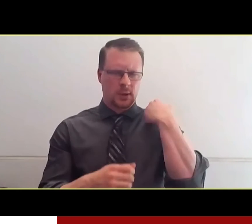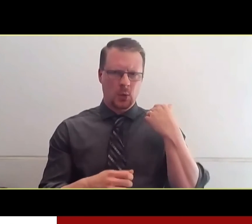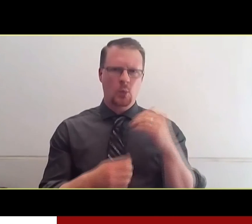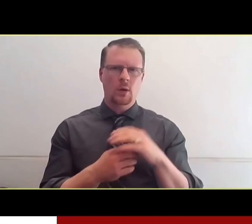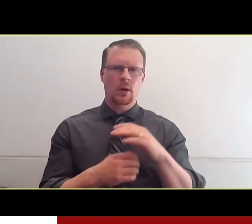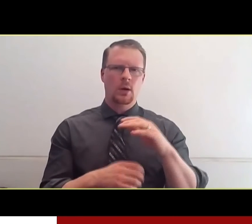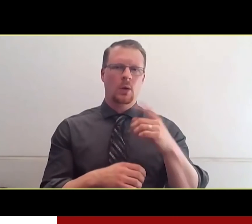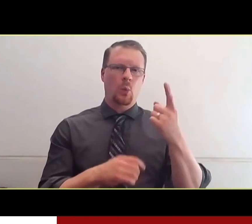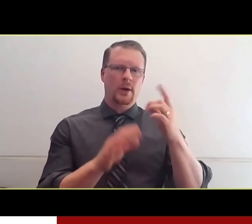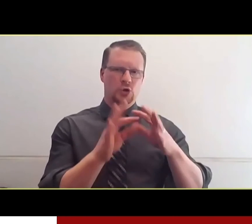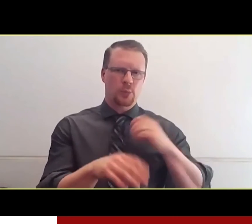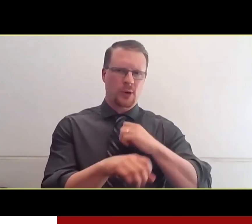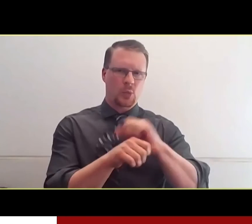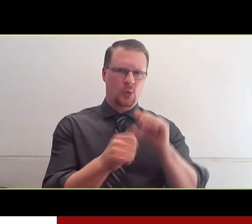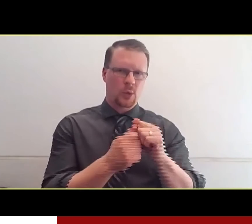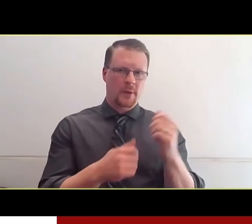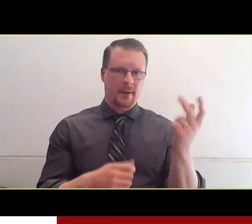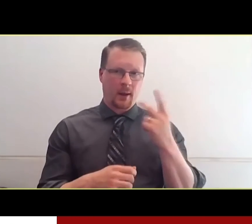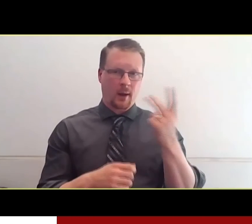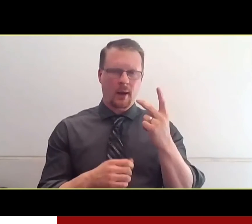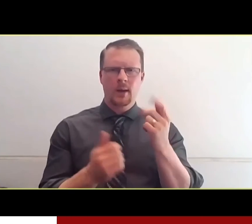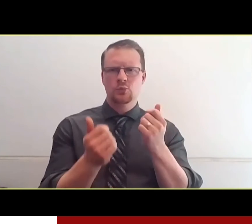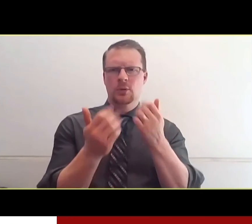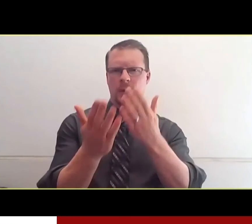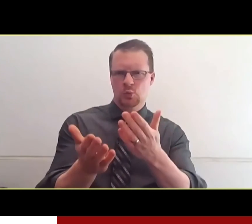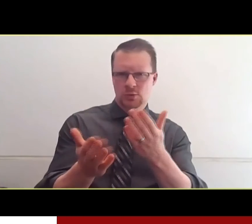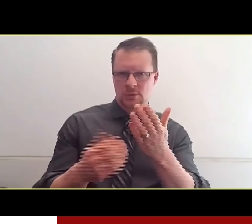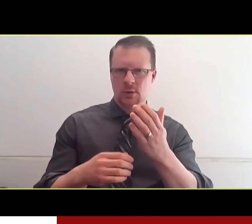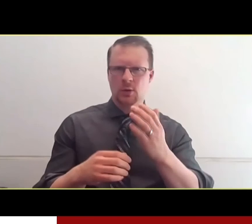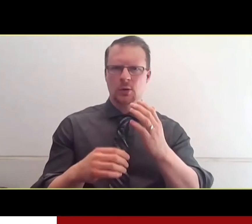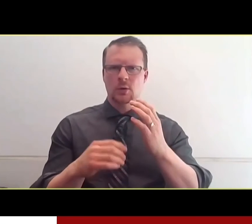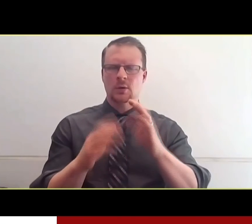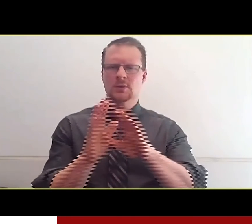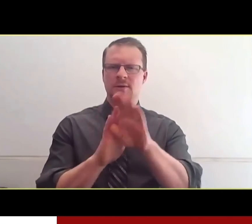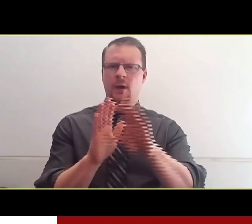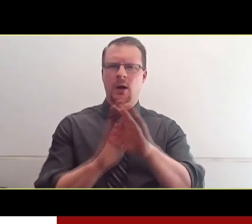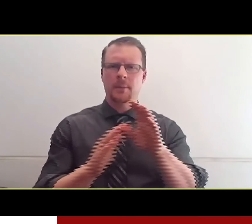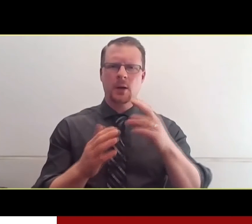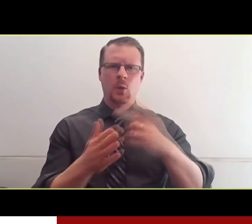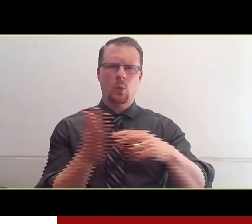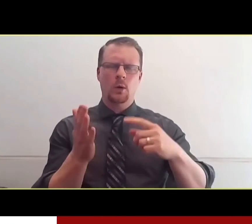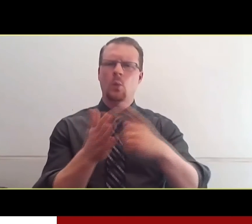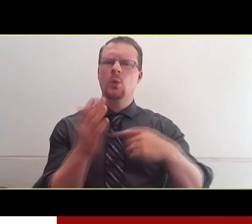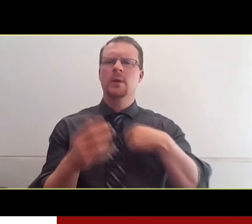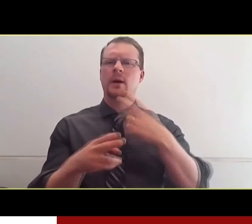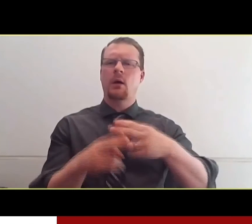Quite some time ago, several years ago, one interpreter and I that I was working with,